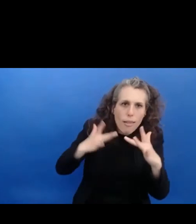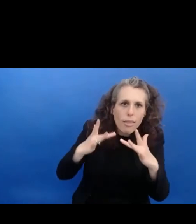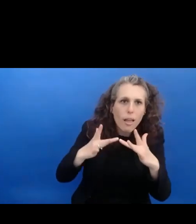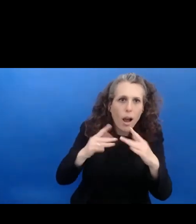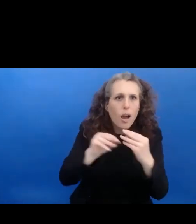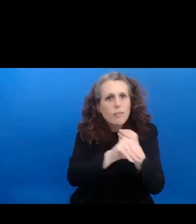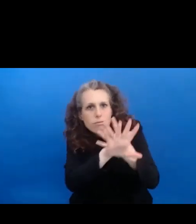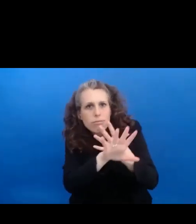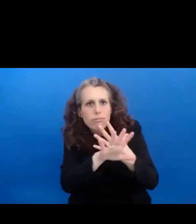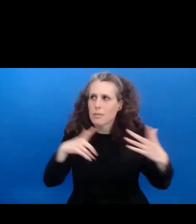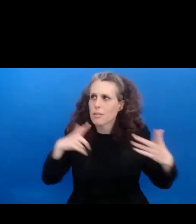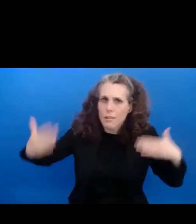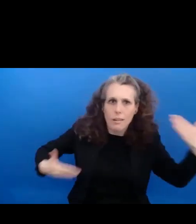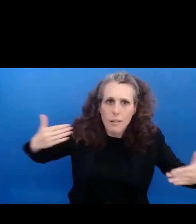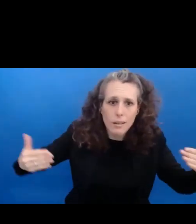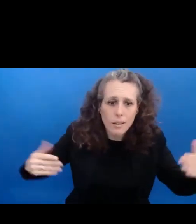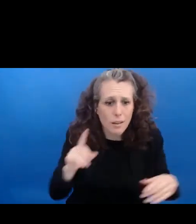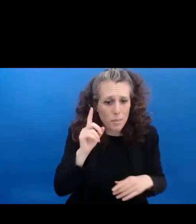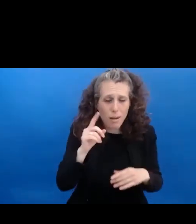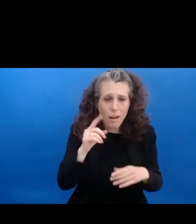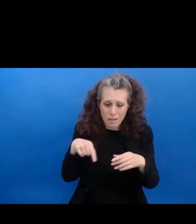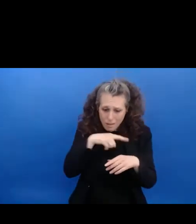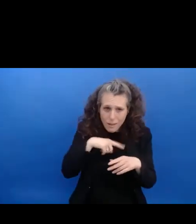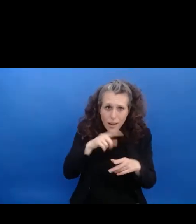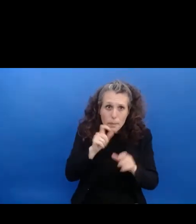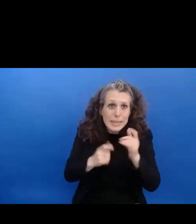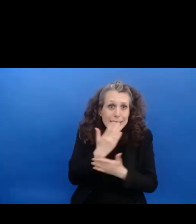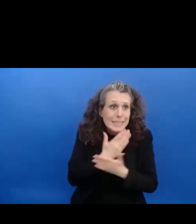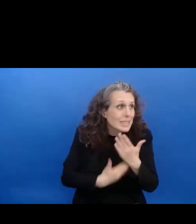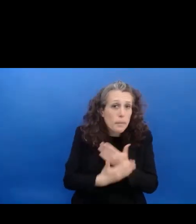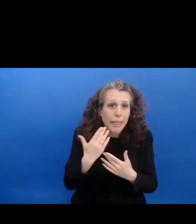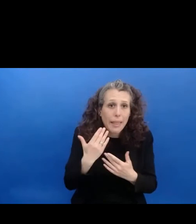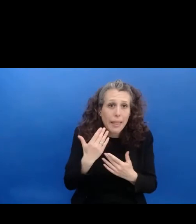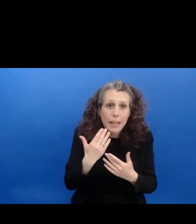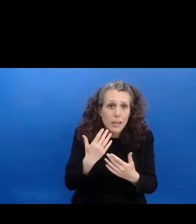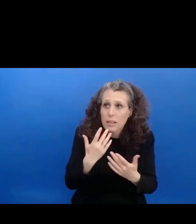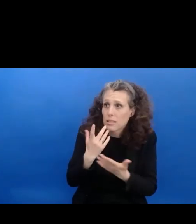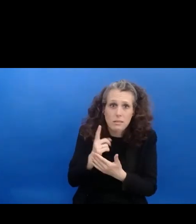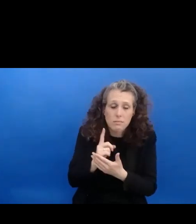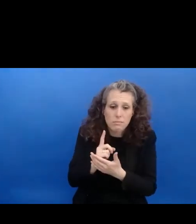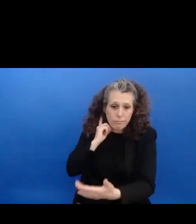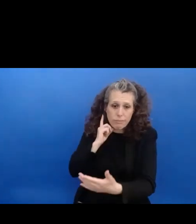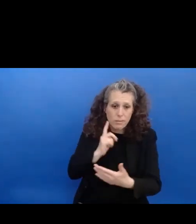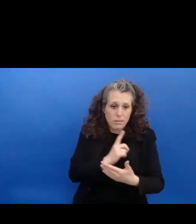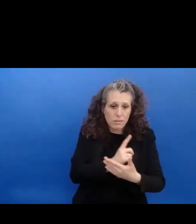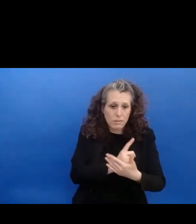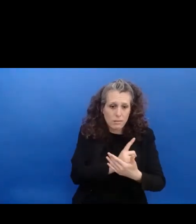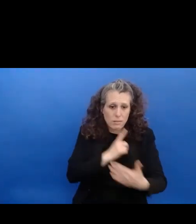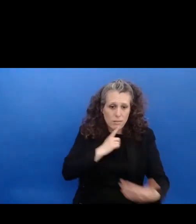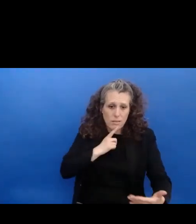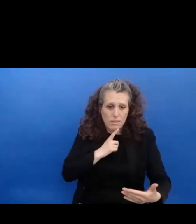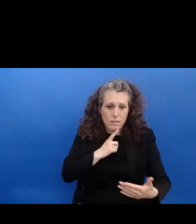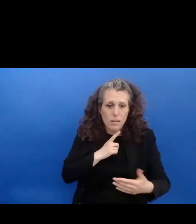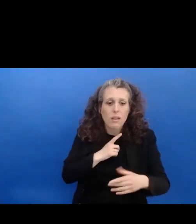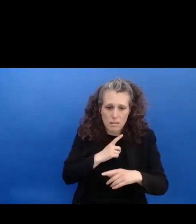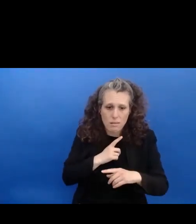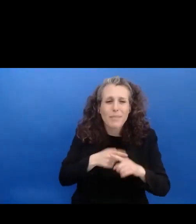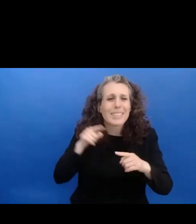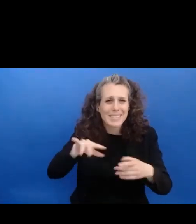persons with disabilities are becoming exploded it's just because of uh not being accessible the